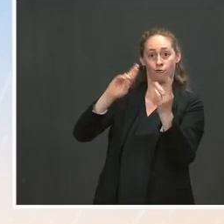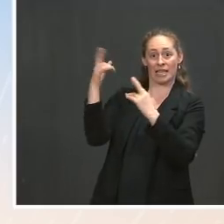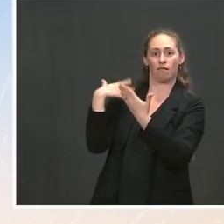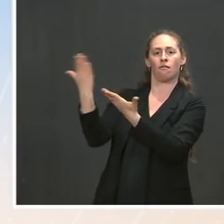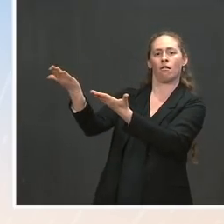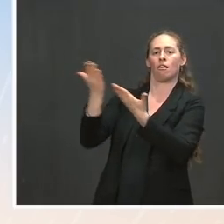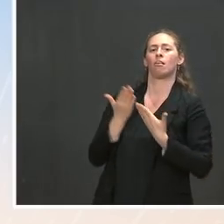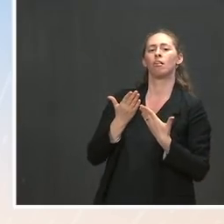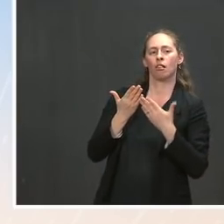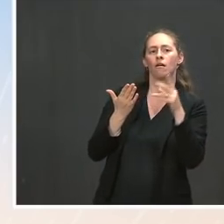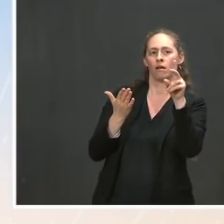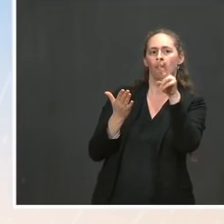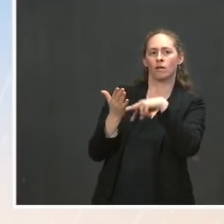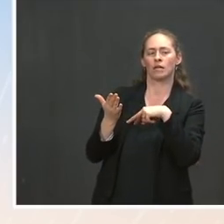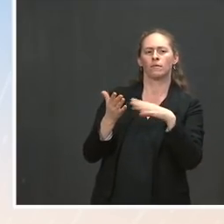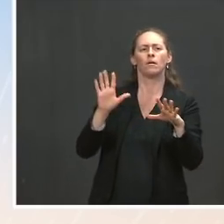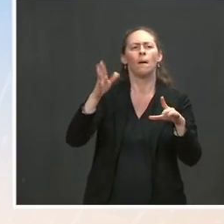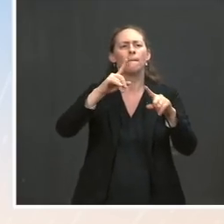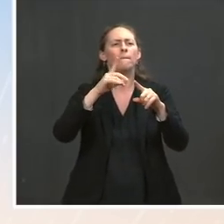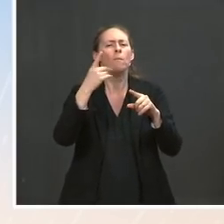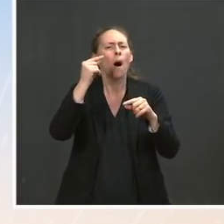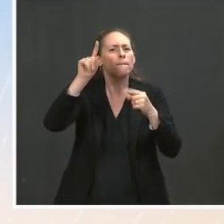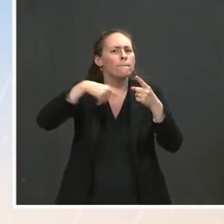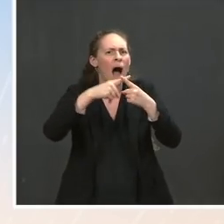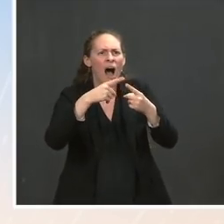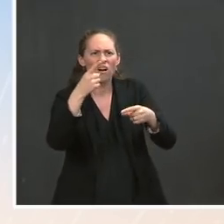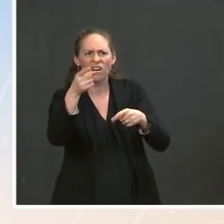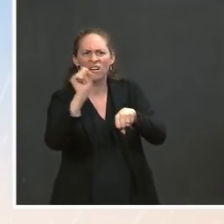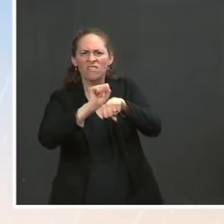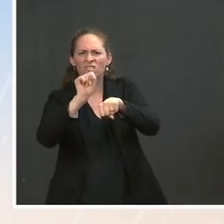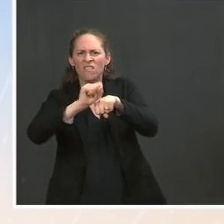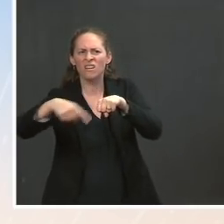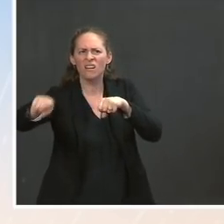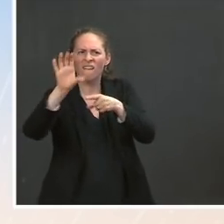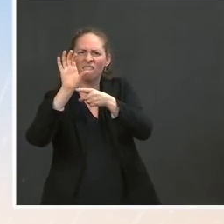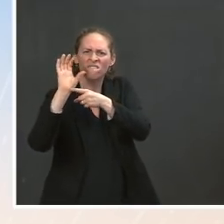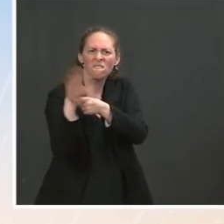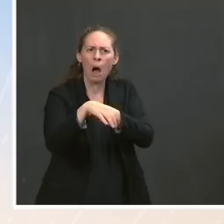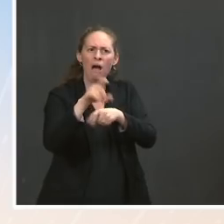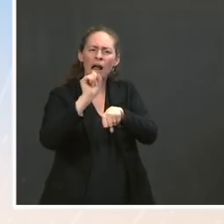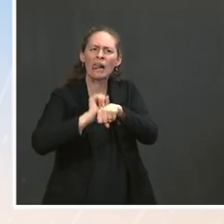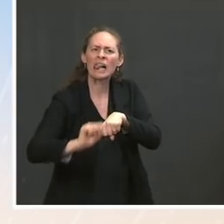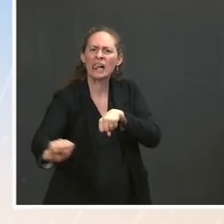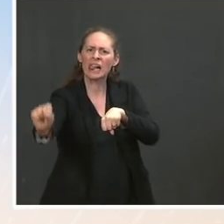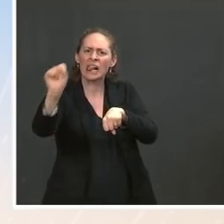Some companies have become under pressure from the Chinese government and some retailers have actually dropped pledges